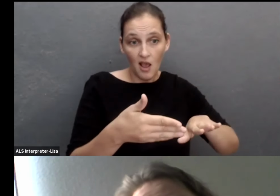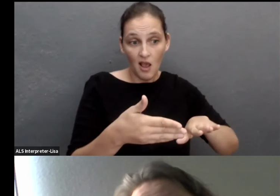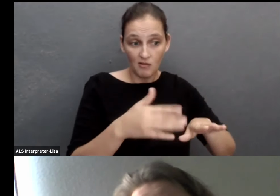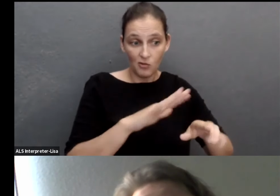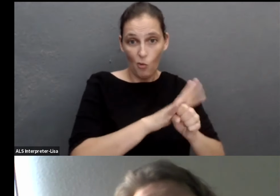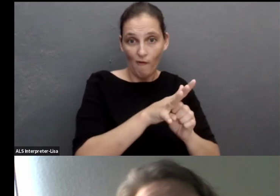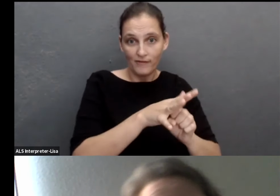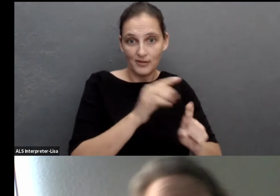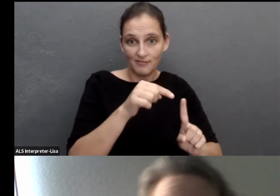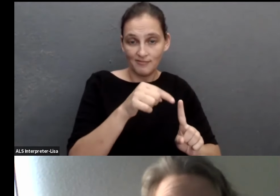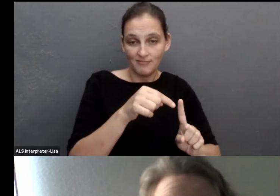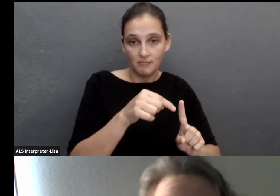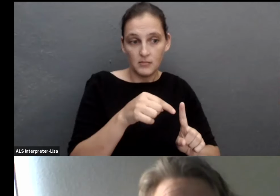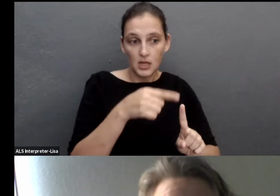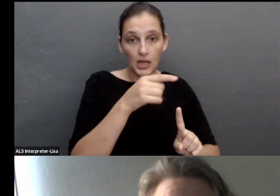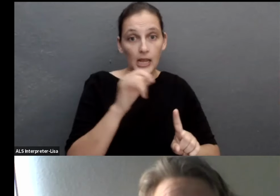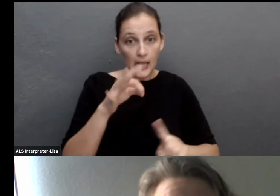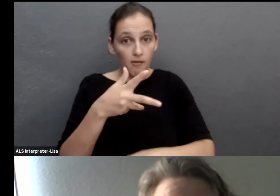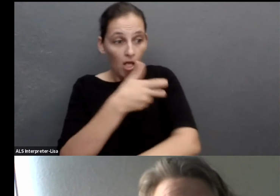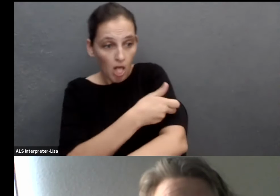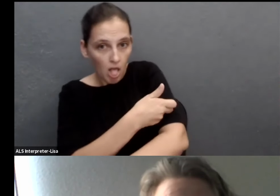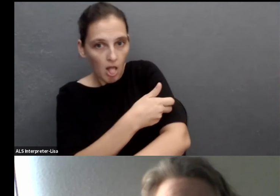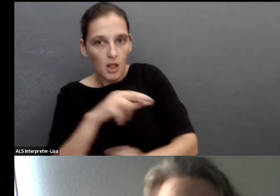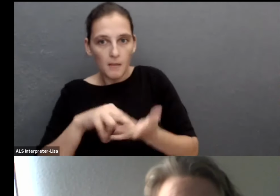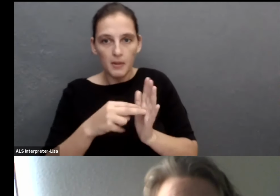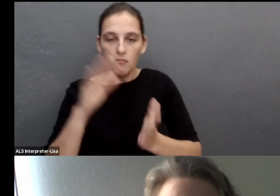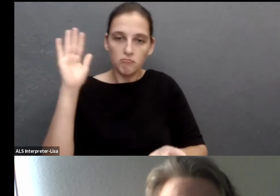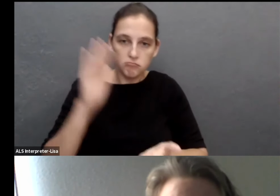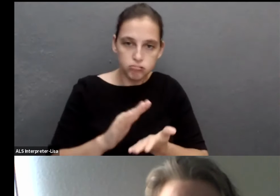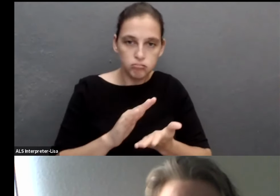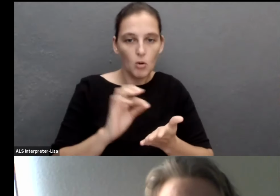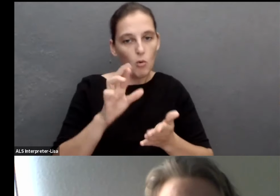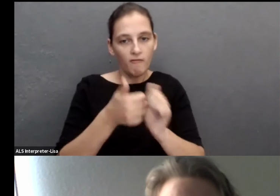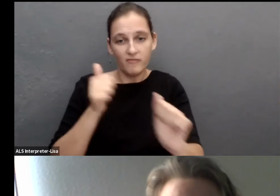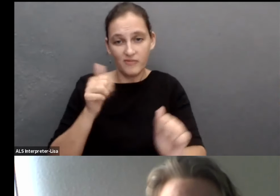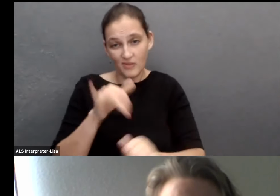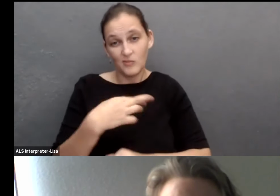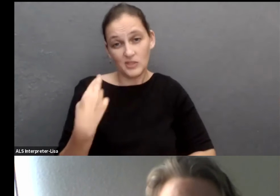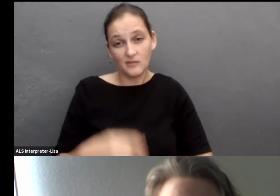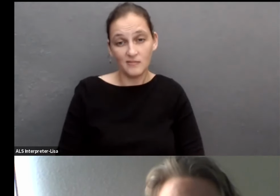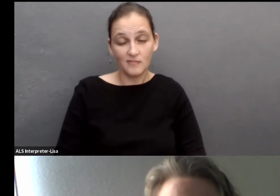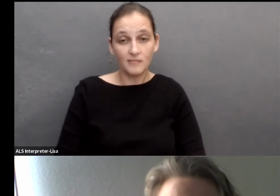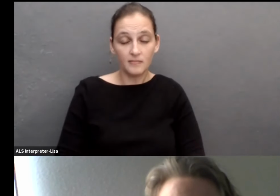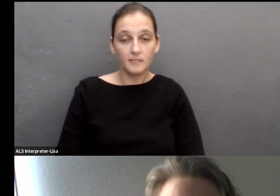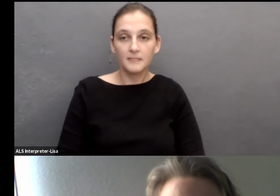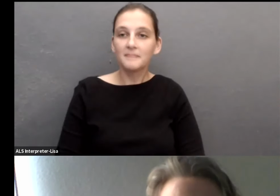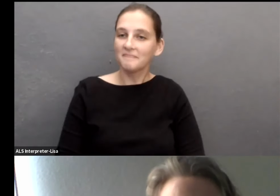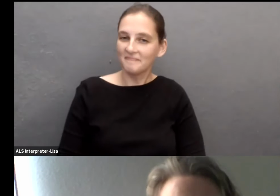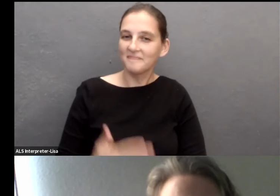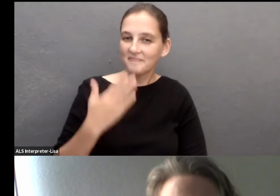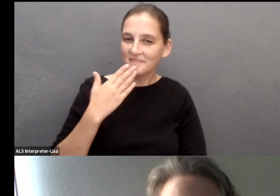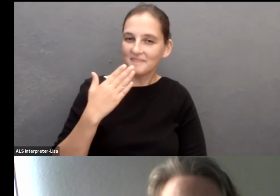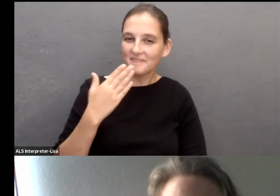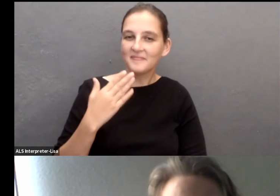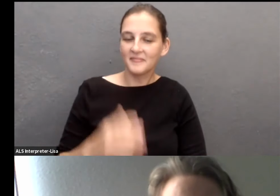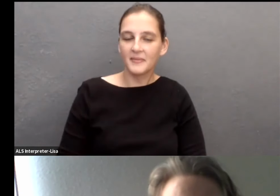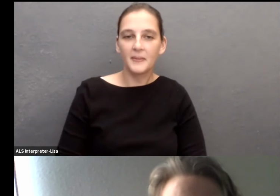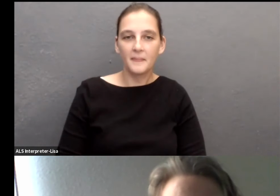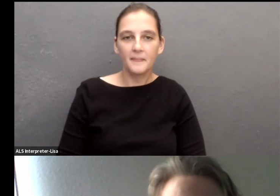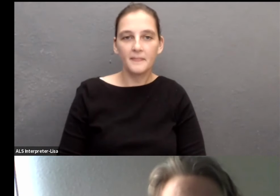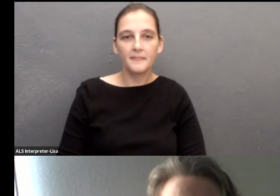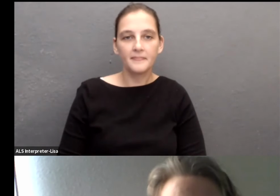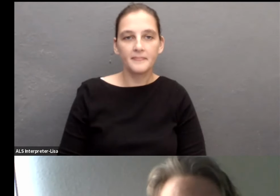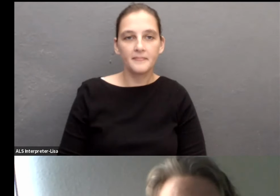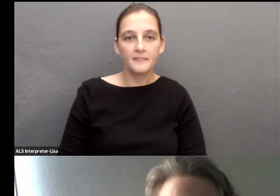reduce that risk or prevent it. Peggy Holtz: Okay, thank. Did you have